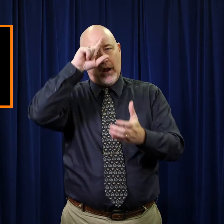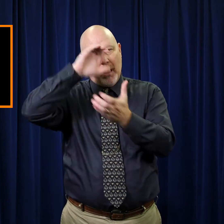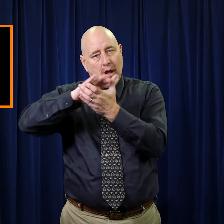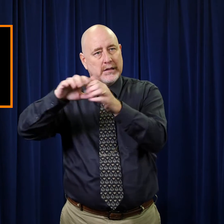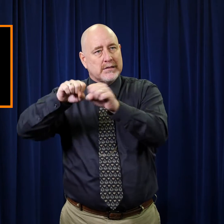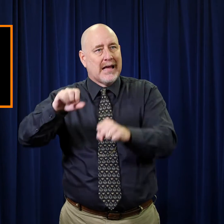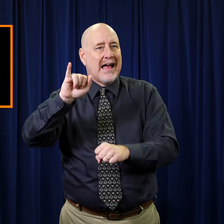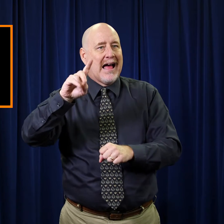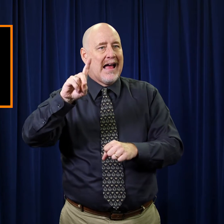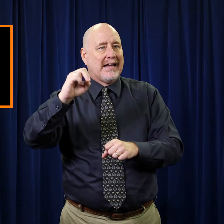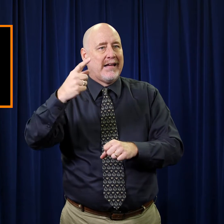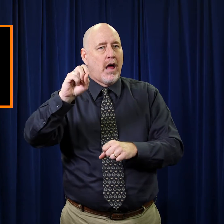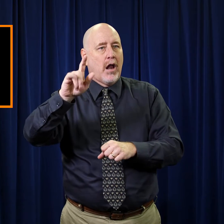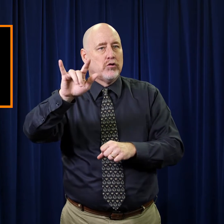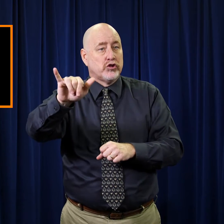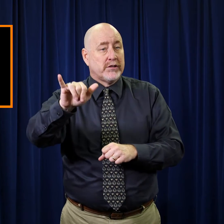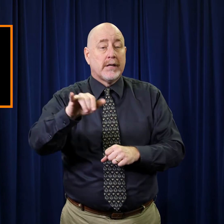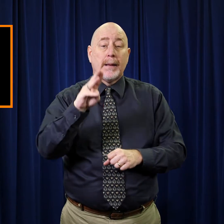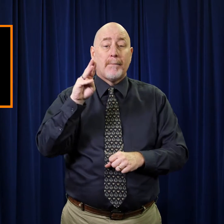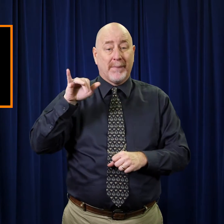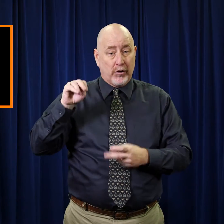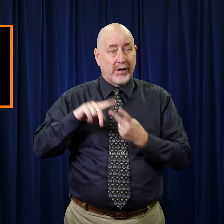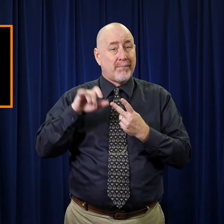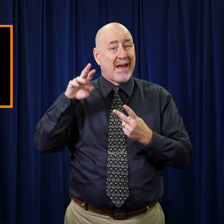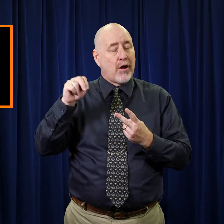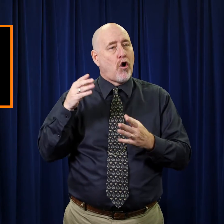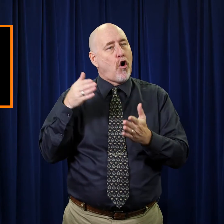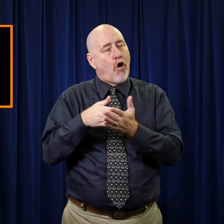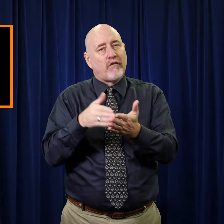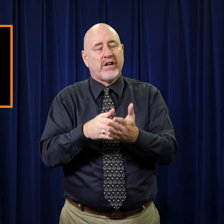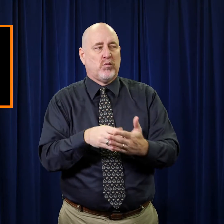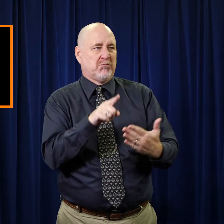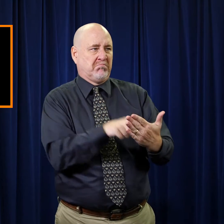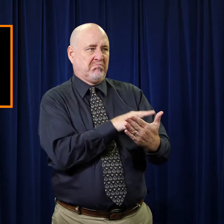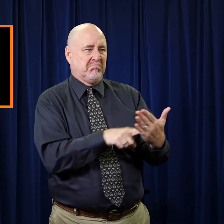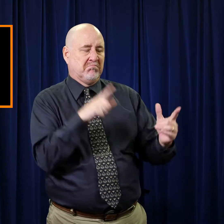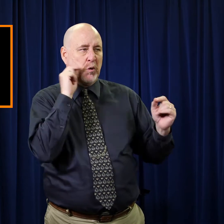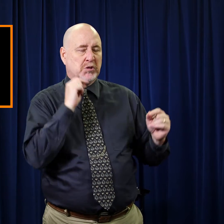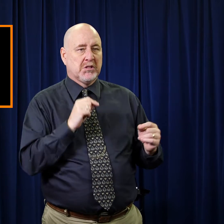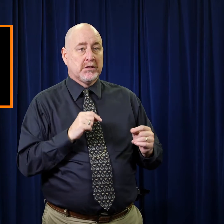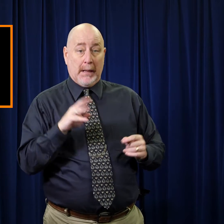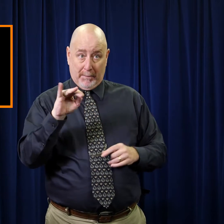of ideology and Miriam and Aaron spoke against Moses. They were critical. You can...